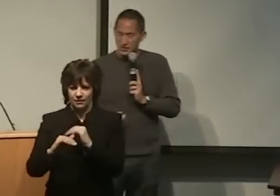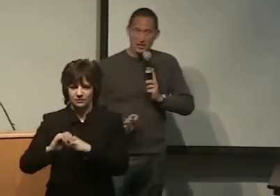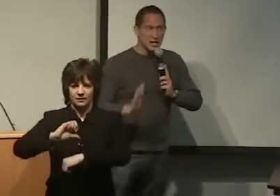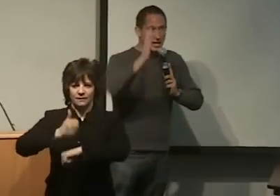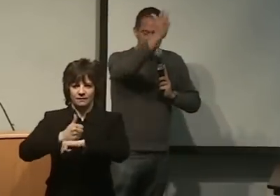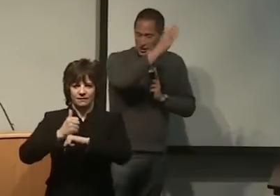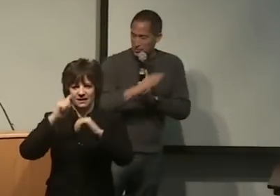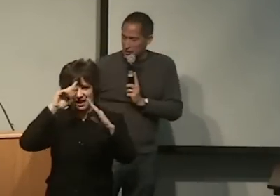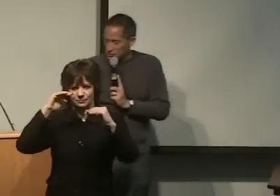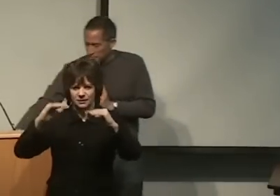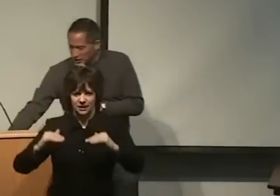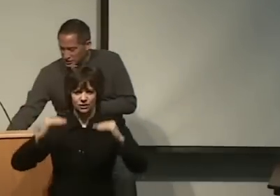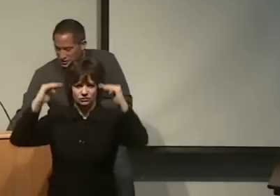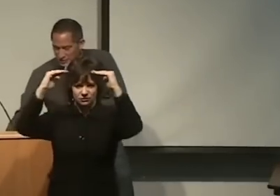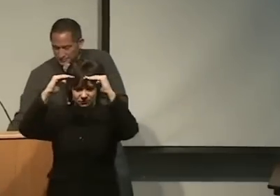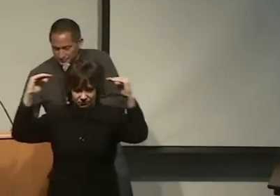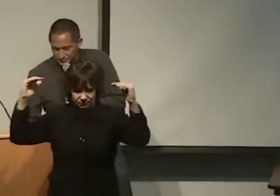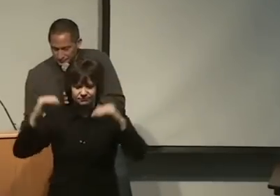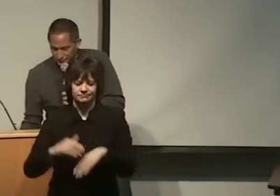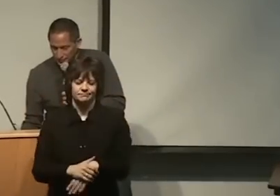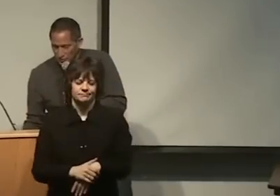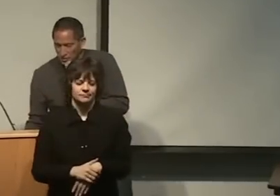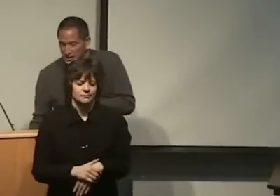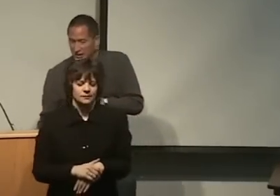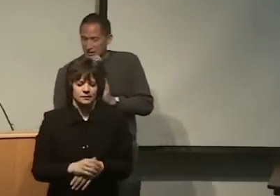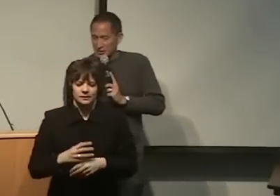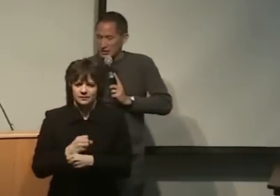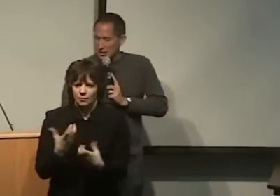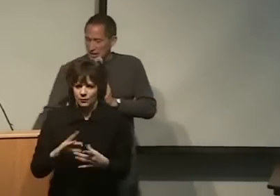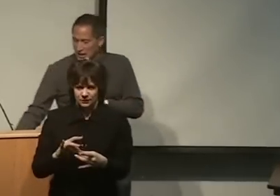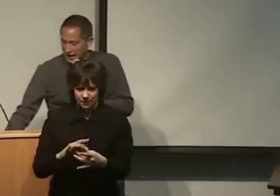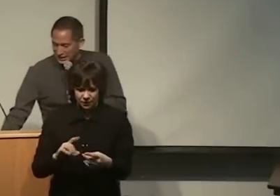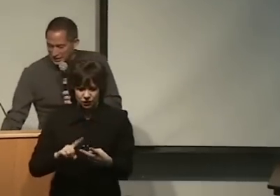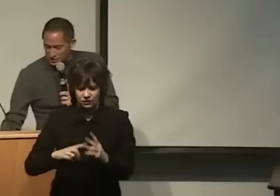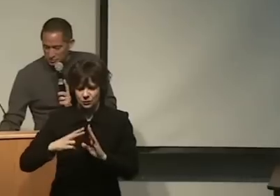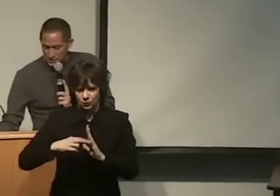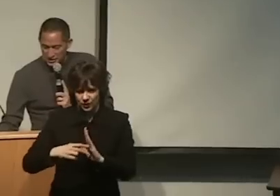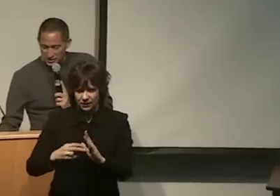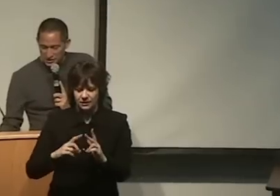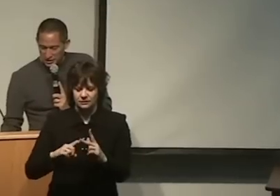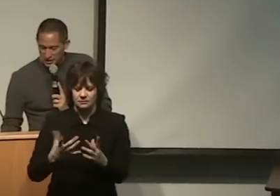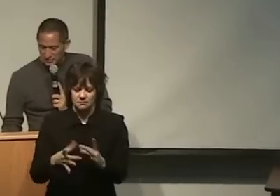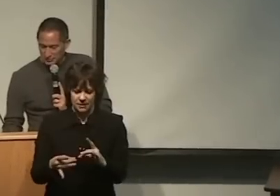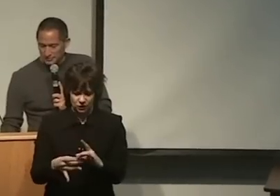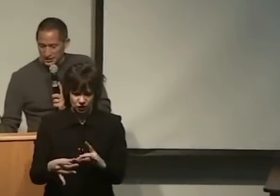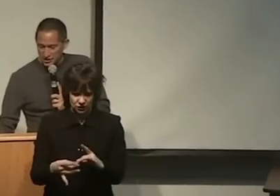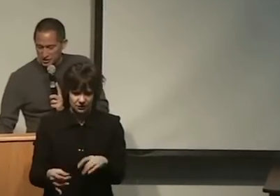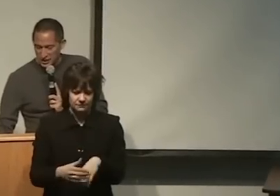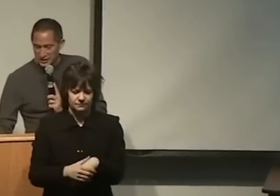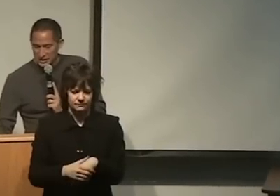Summaries were mentioned, reading, handouts were mentioned, additional content was all mentioned.